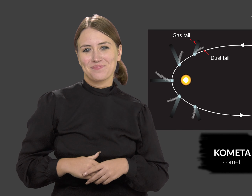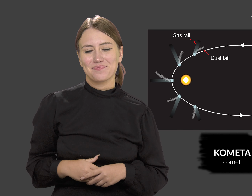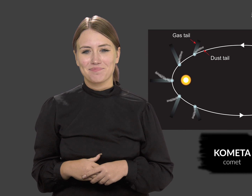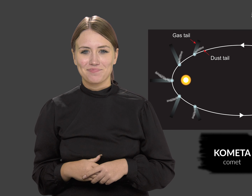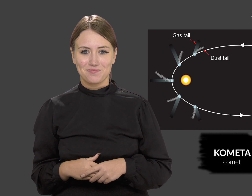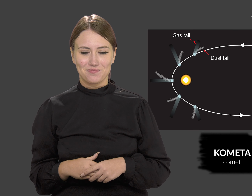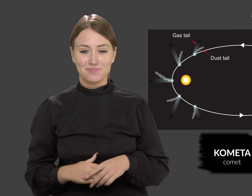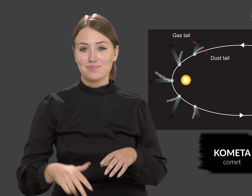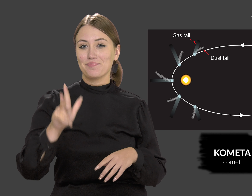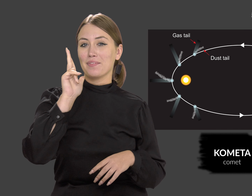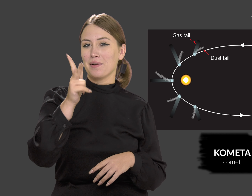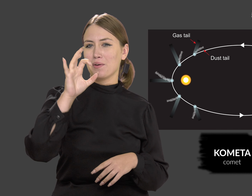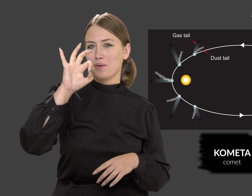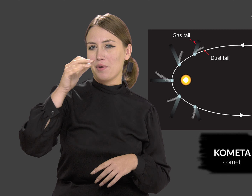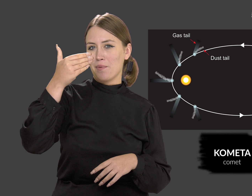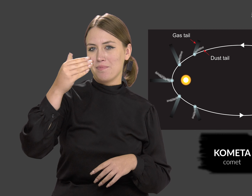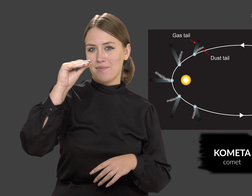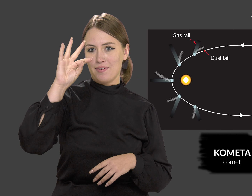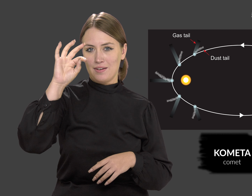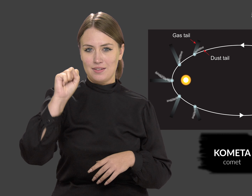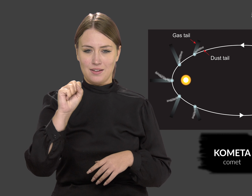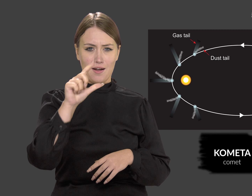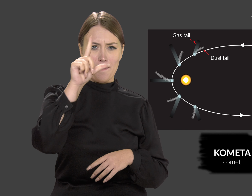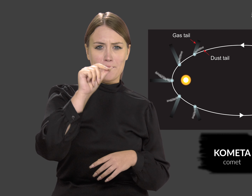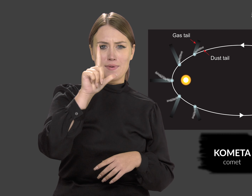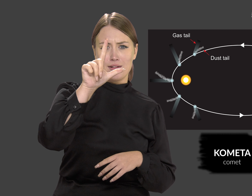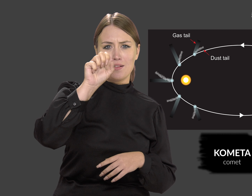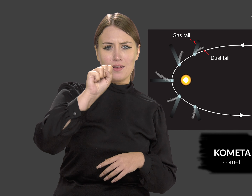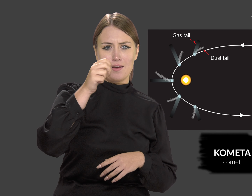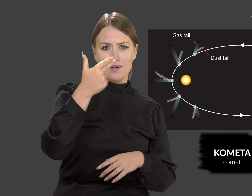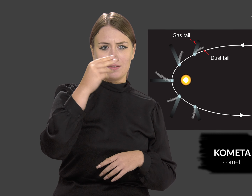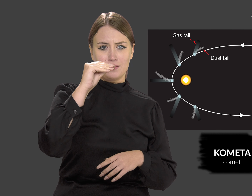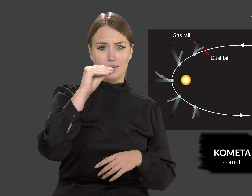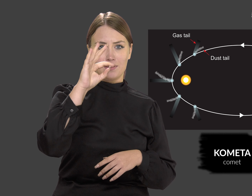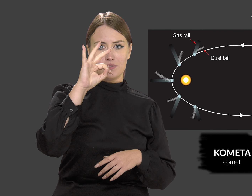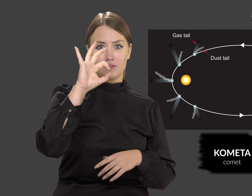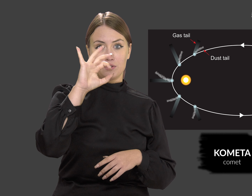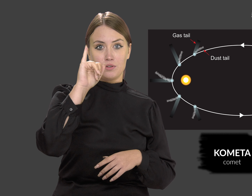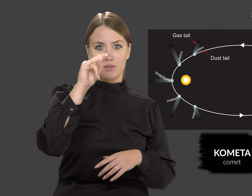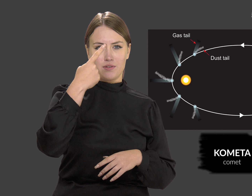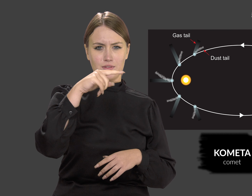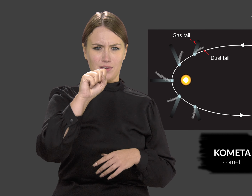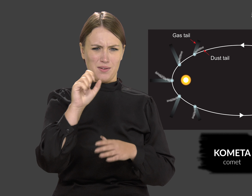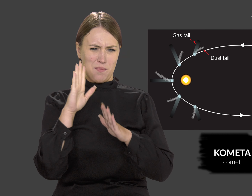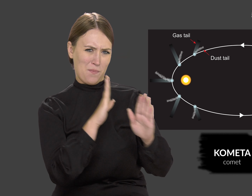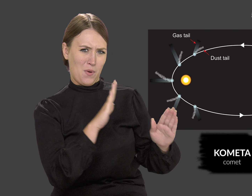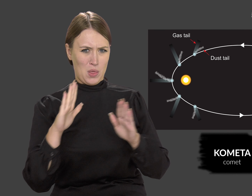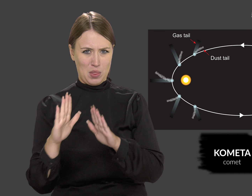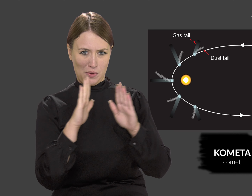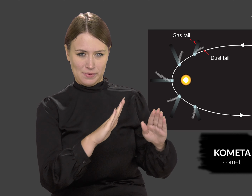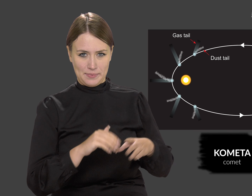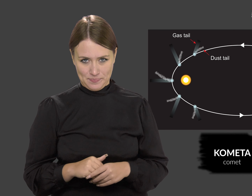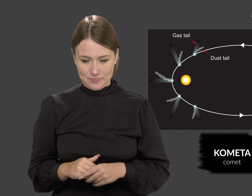Comets and asteroids are quite similar.